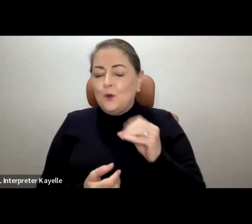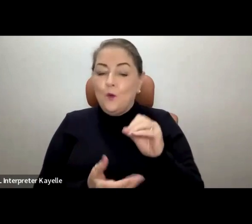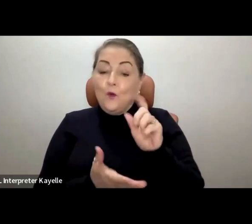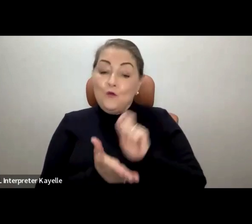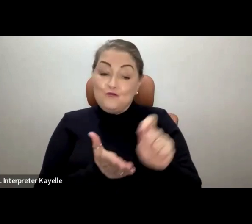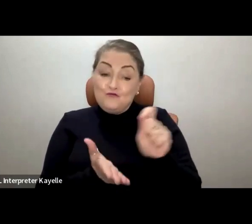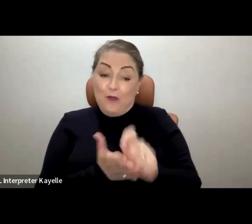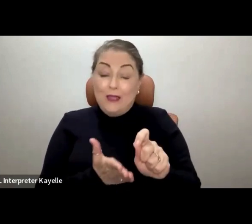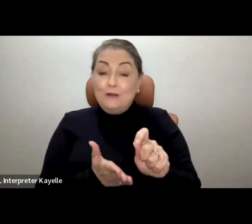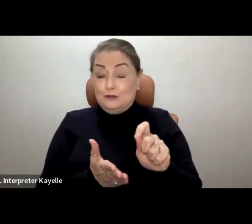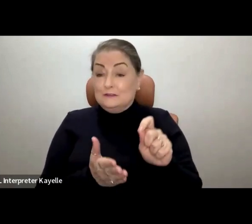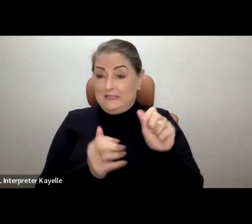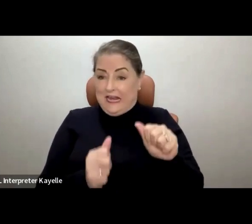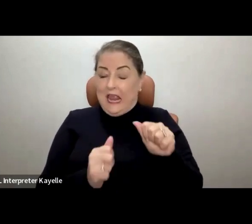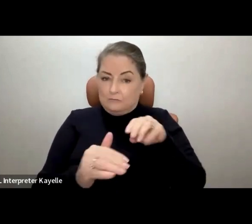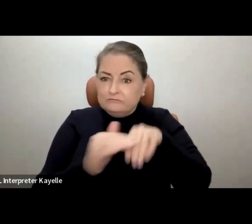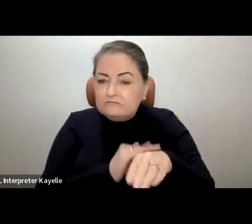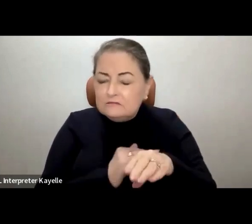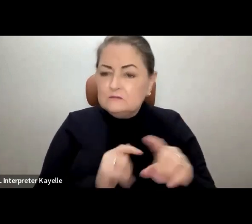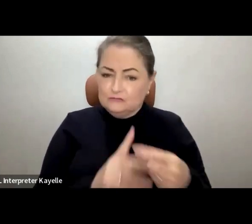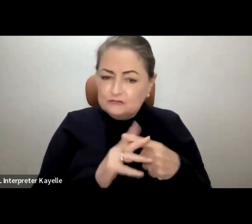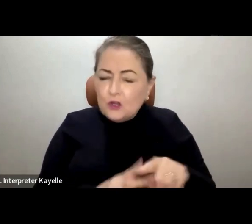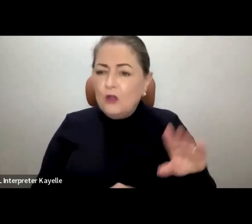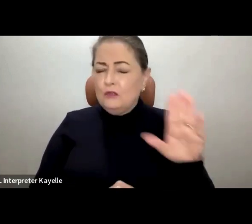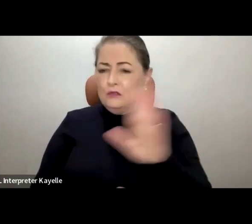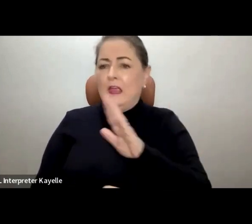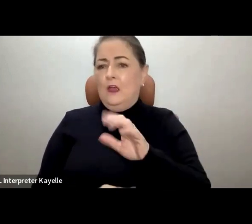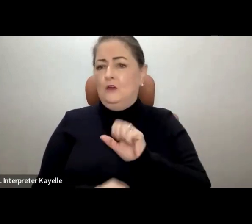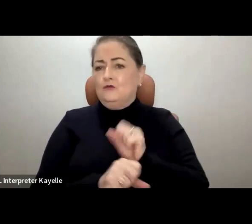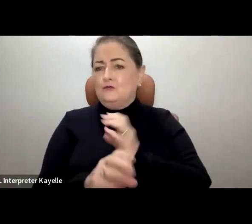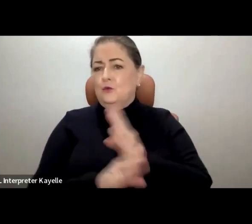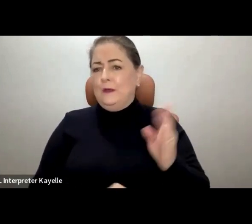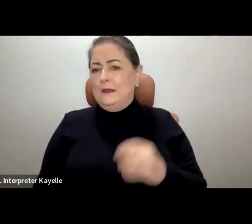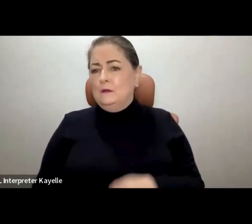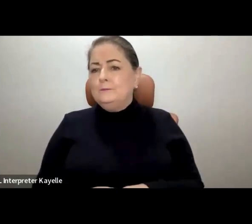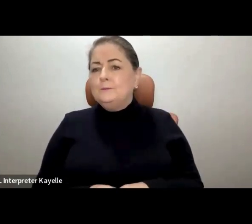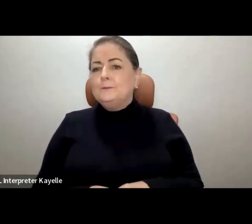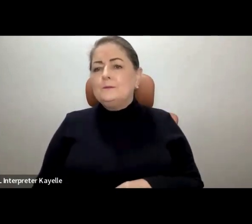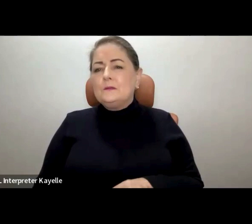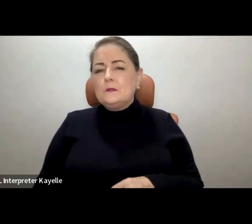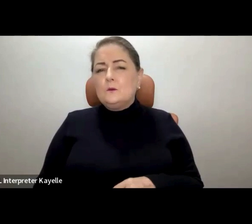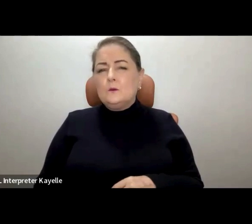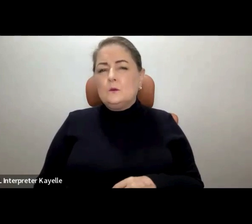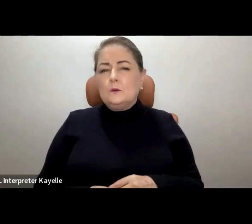in the door, can start their careers. So crew with disability